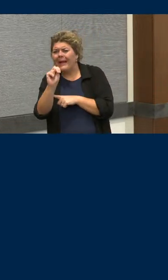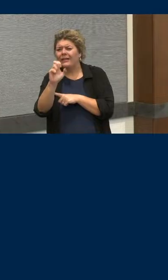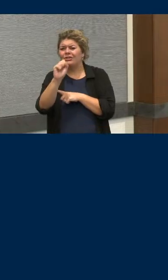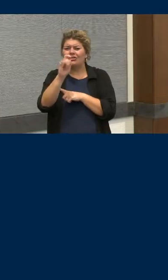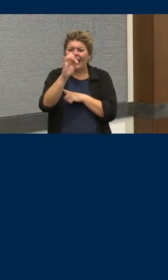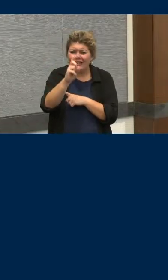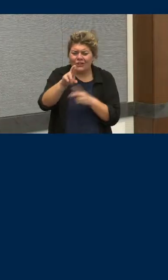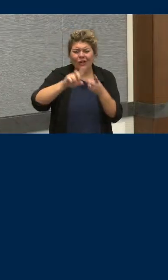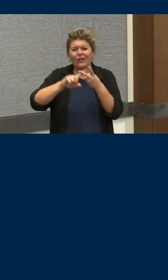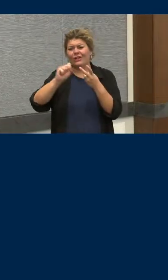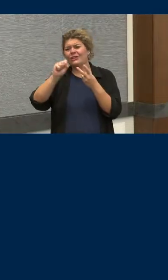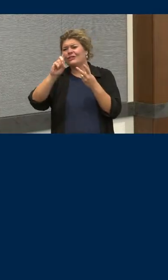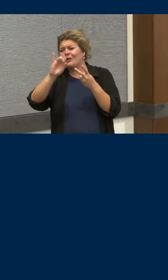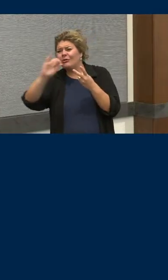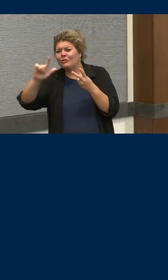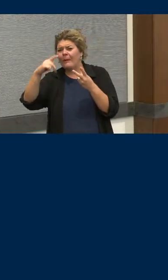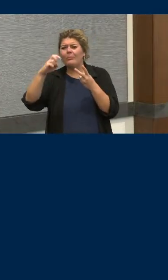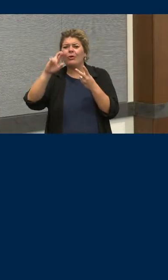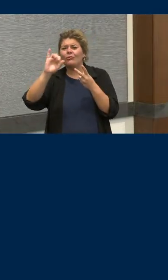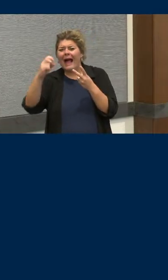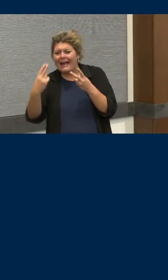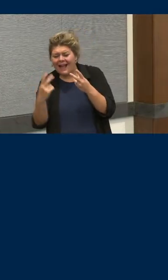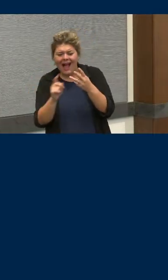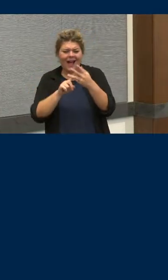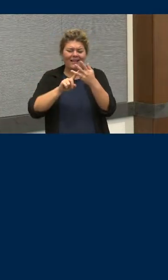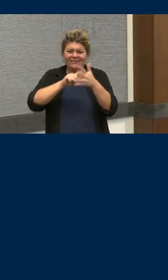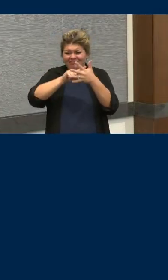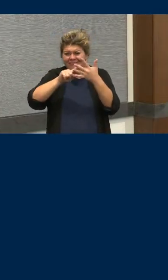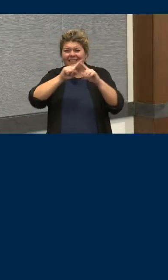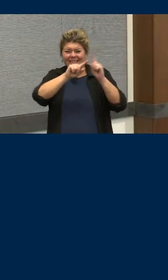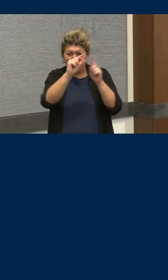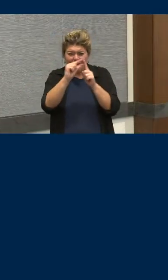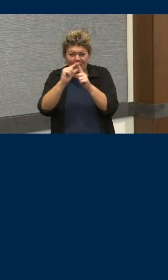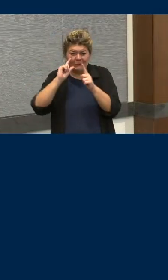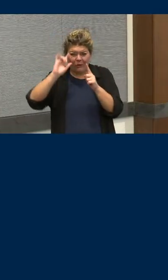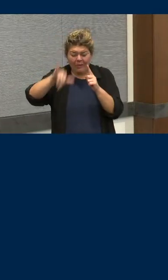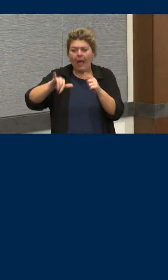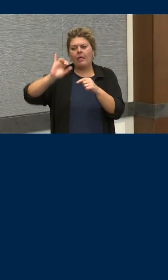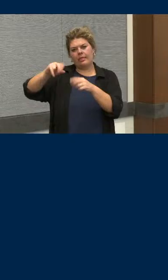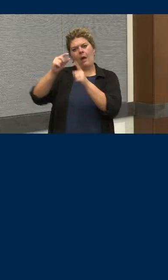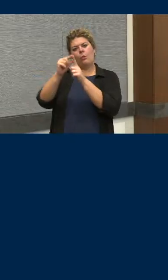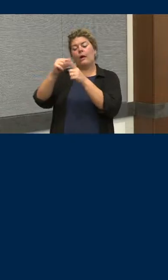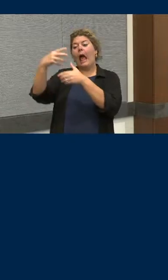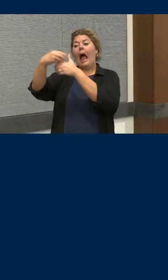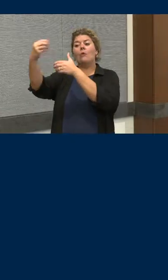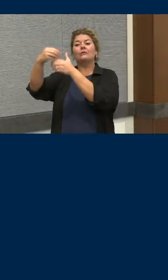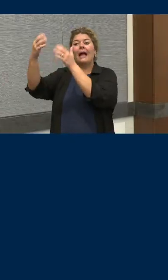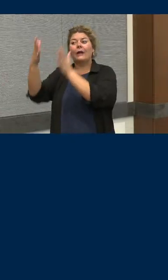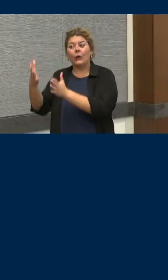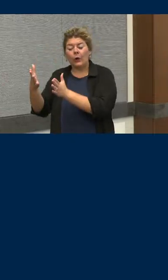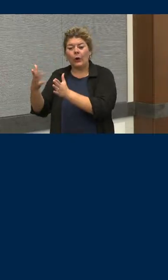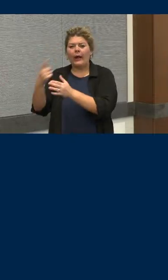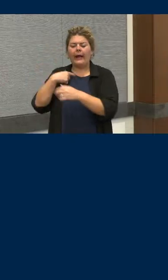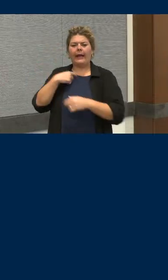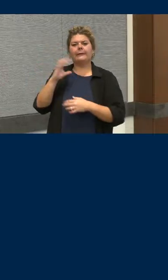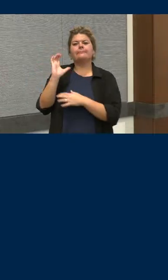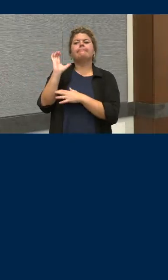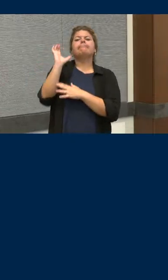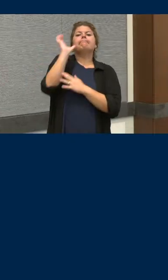Mercurian, the outsider figure has also been praised as